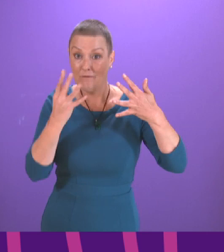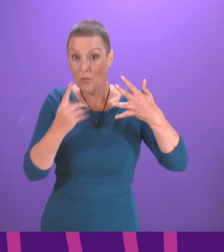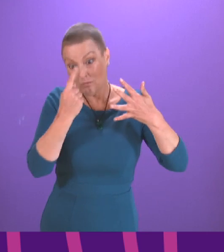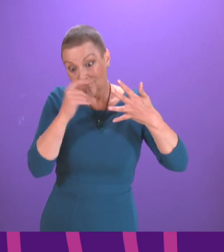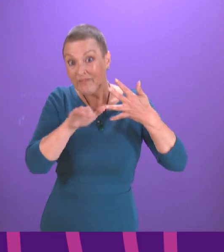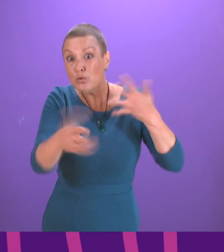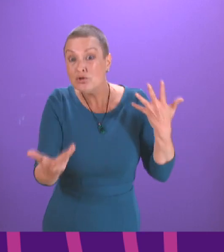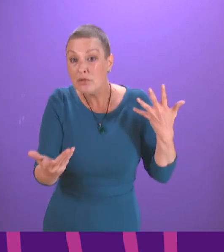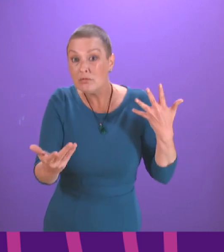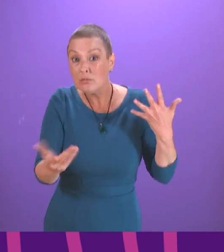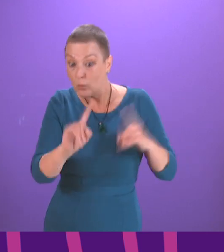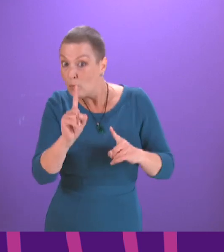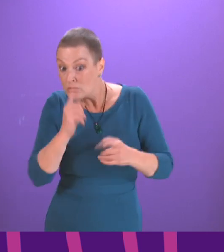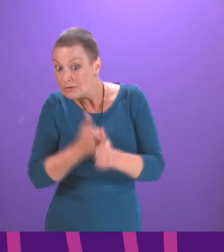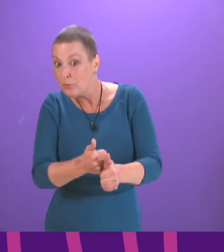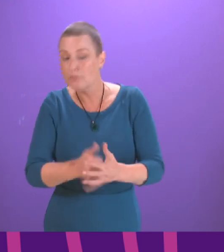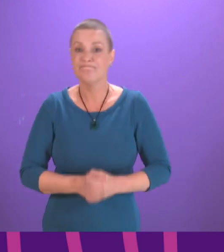The First Minister (Nicola Sturgeon): As I said earlier, I very much hope—although